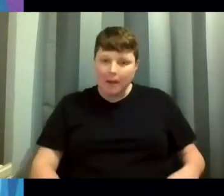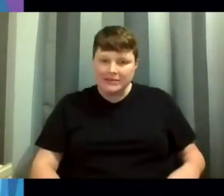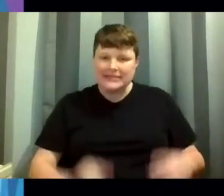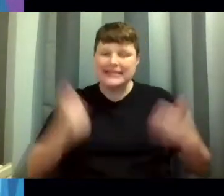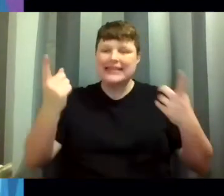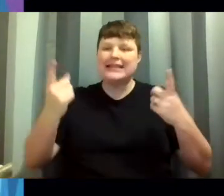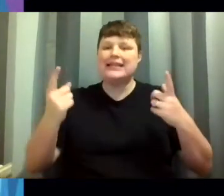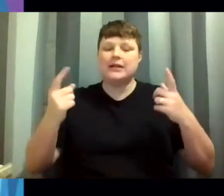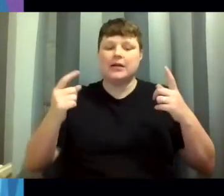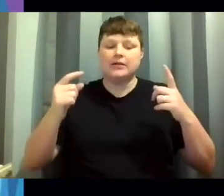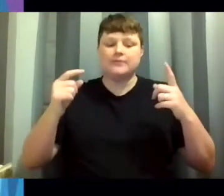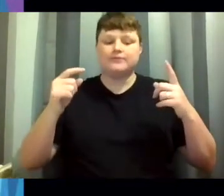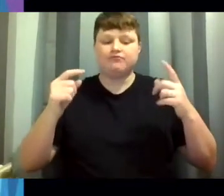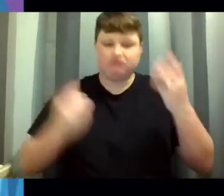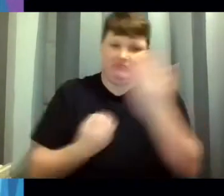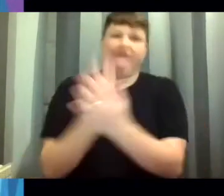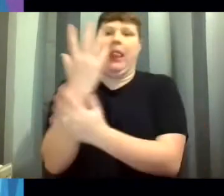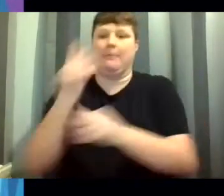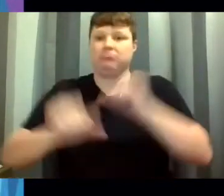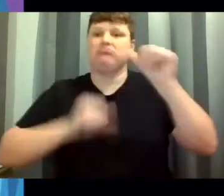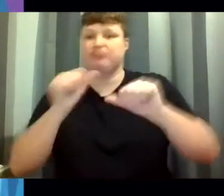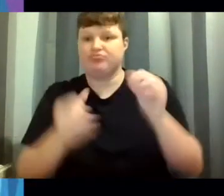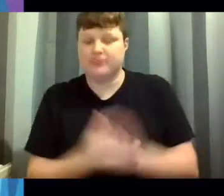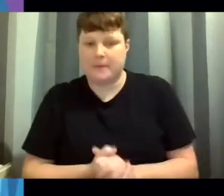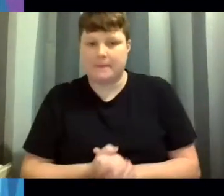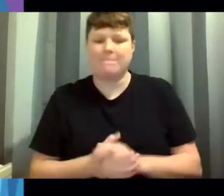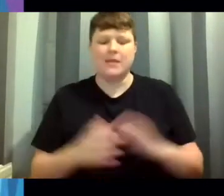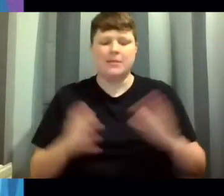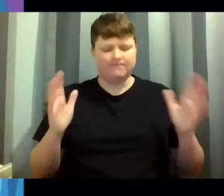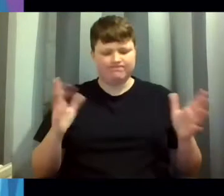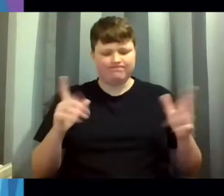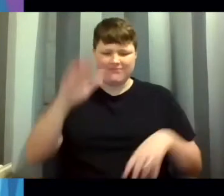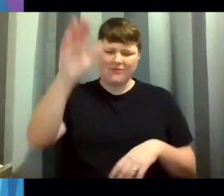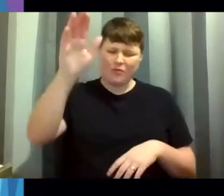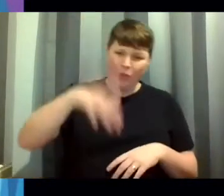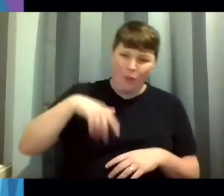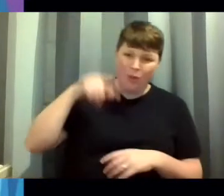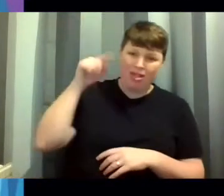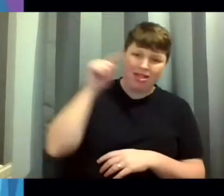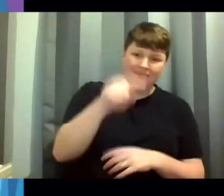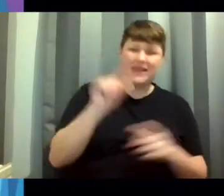was developed. However, all of these are a little bit too late for the patient.